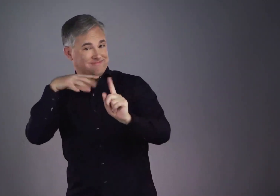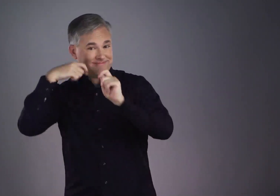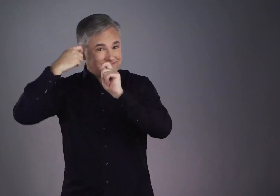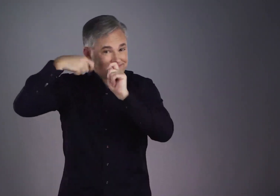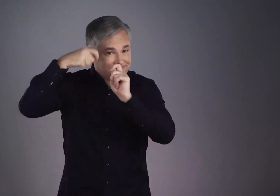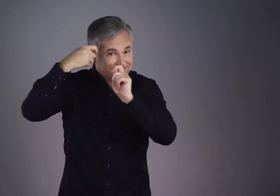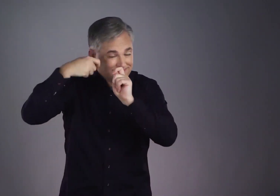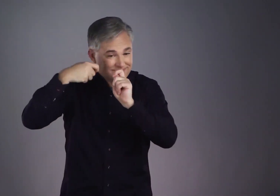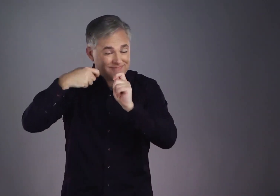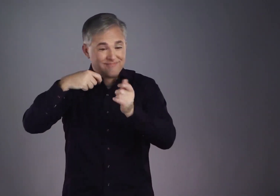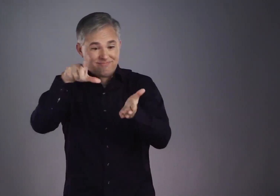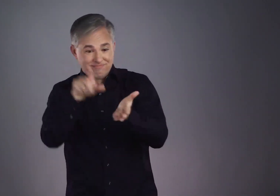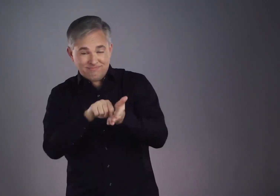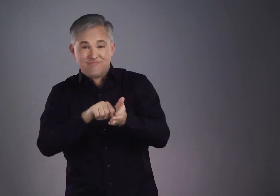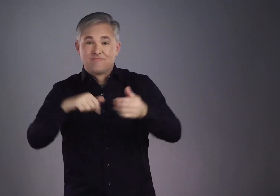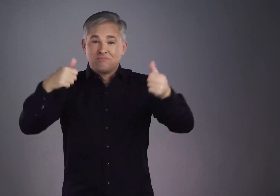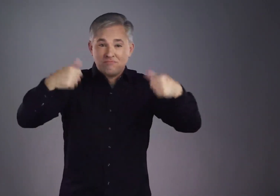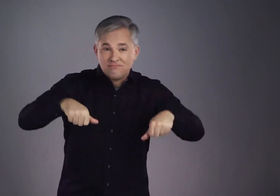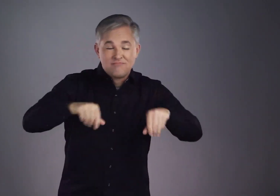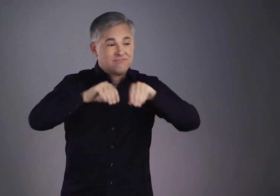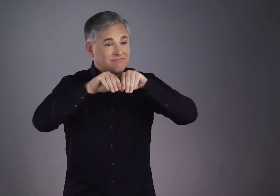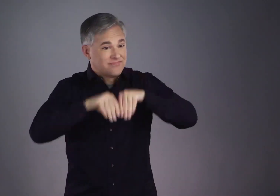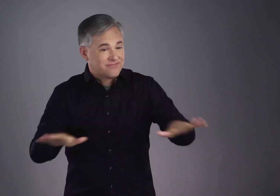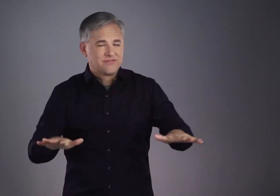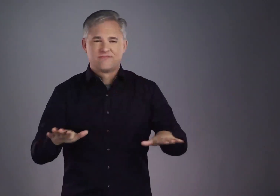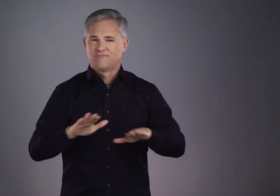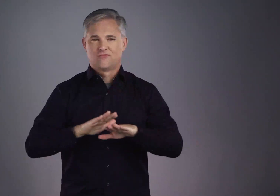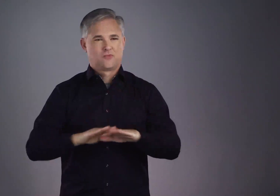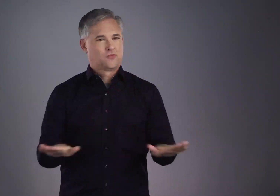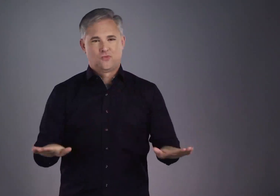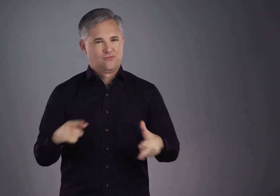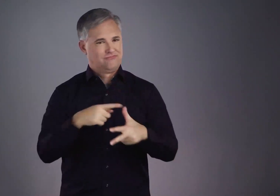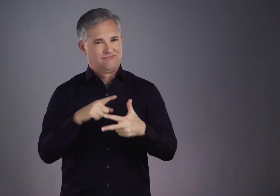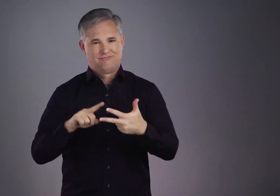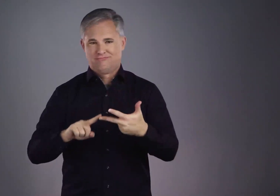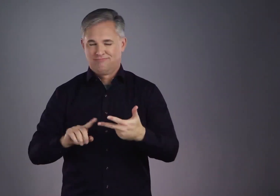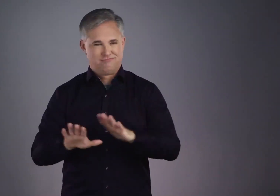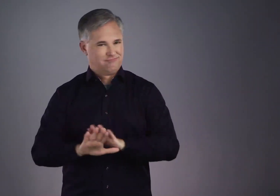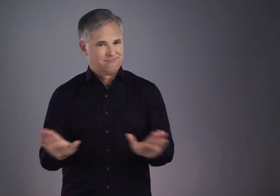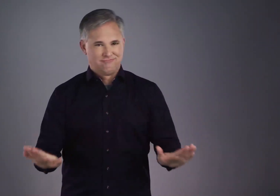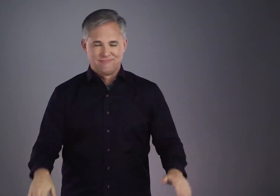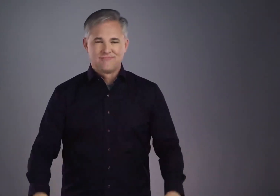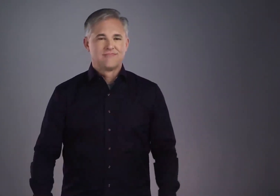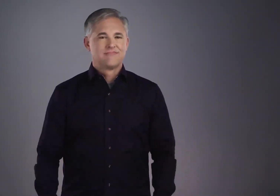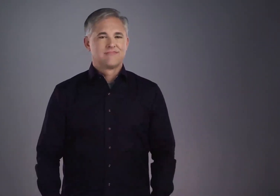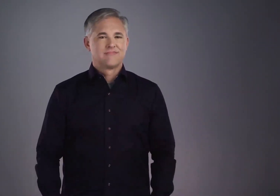Our public relations should be guided by the principle of attraction rather than promotion.